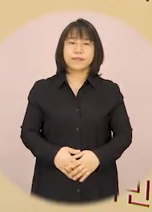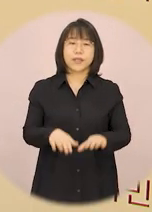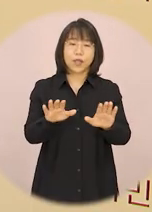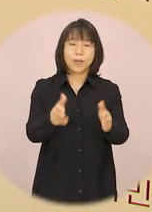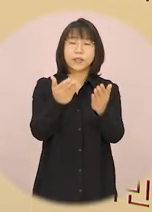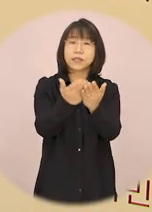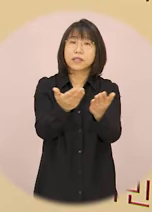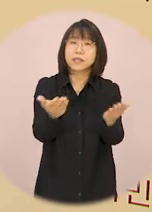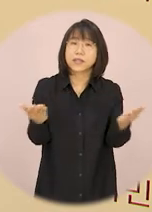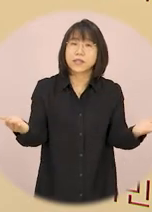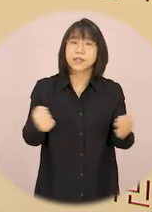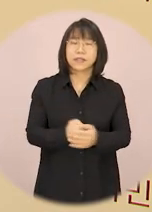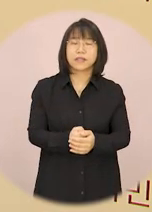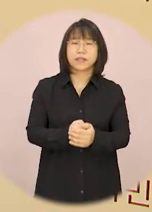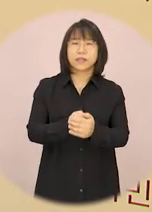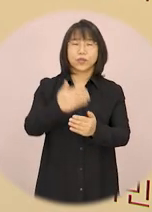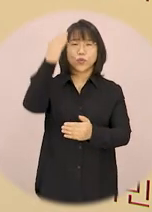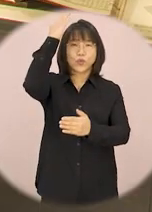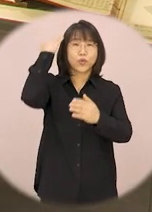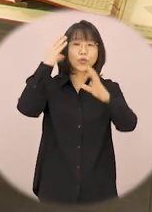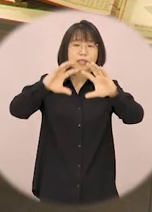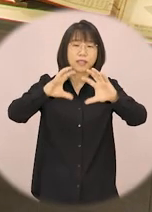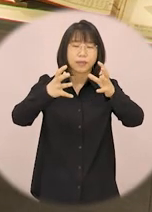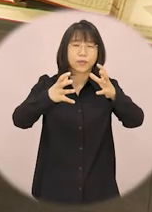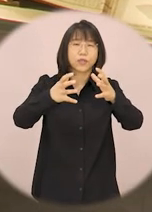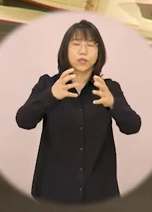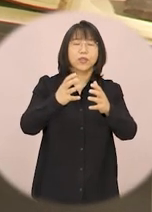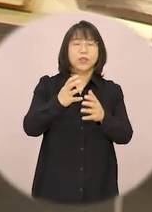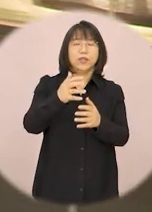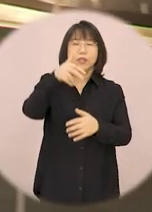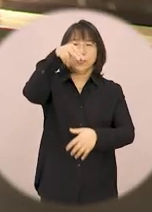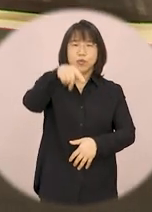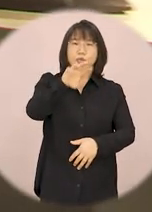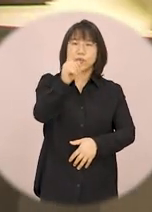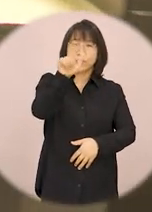The exhibition brought together 70 works, including ‘Yakjang‘ and ’Yaksoban‘,